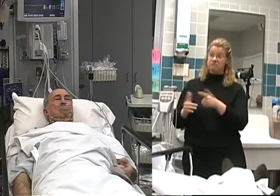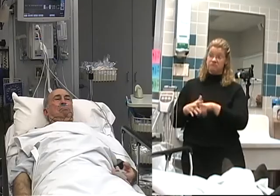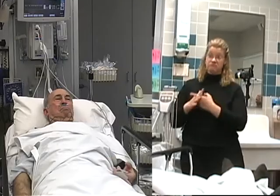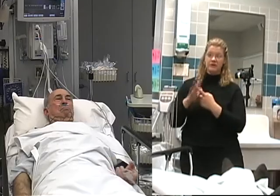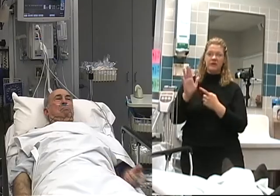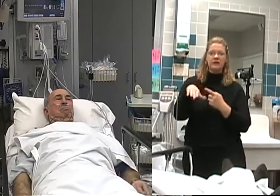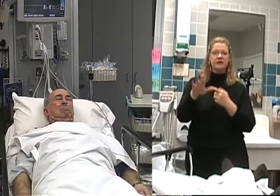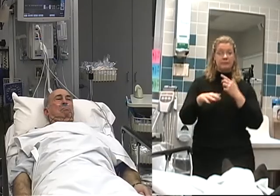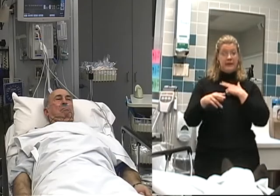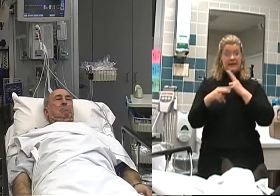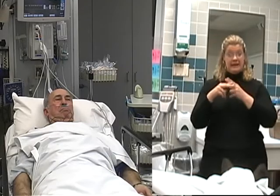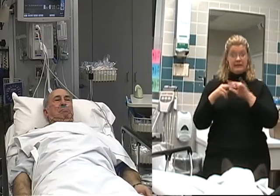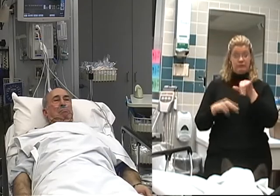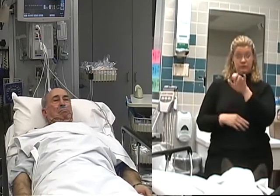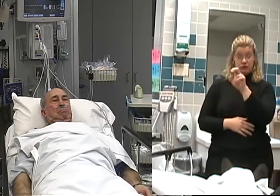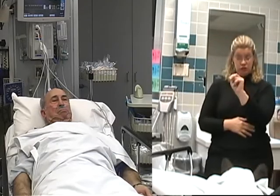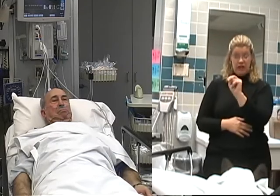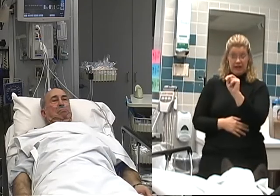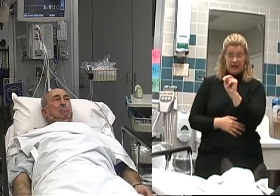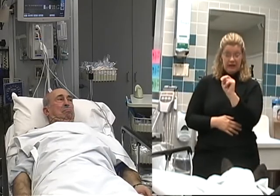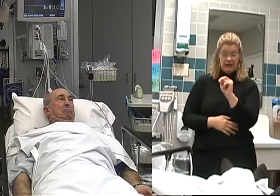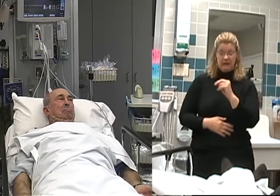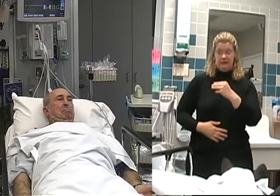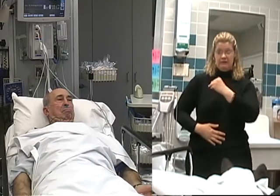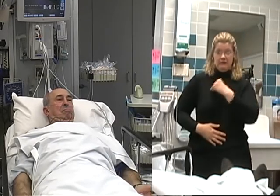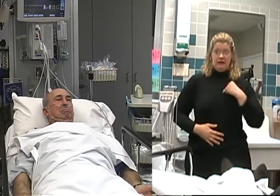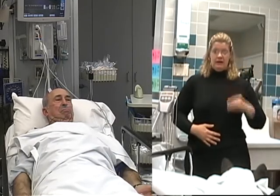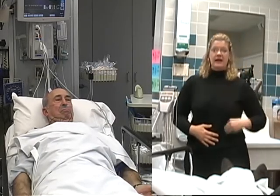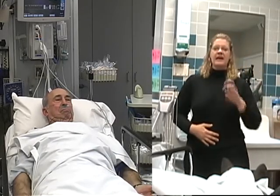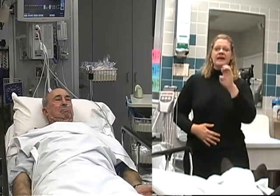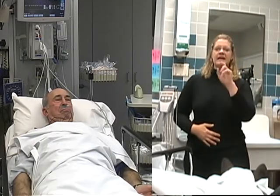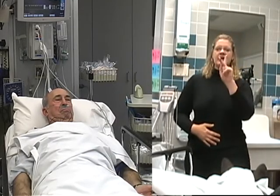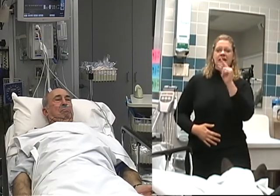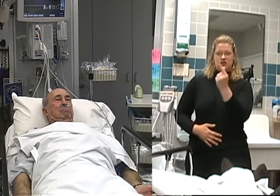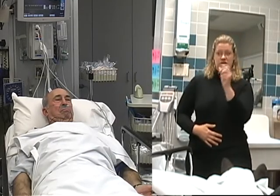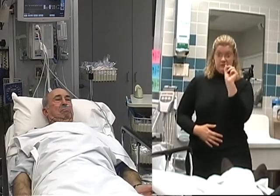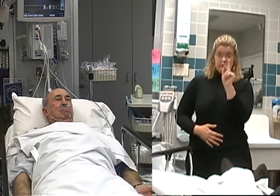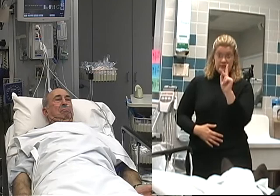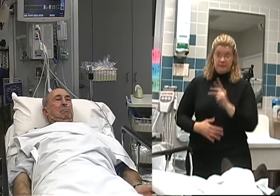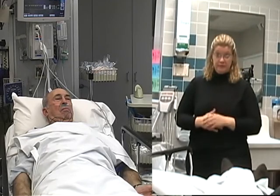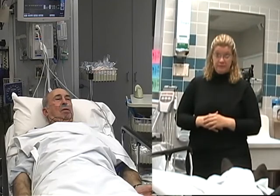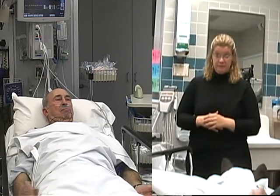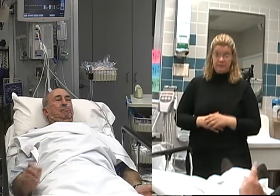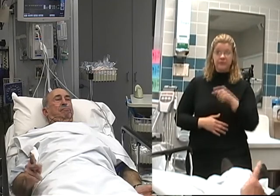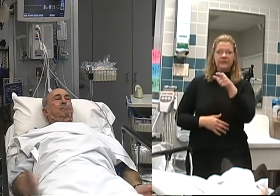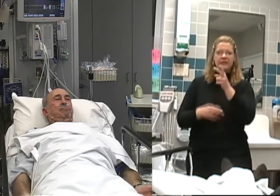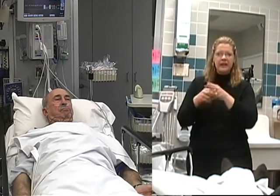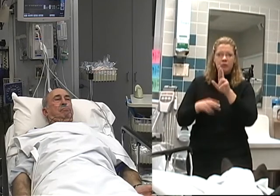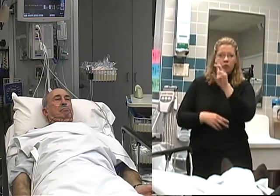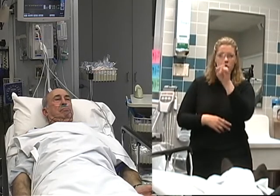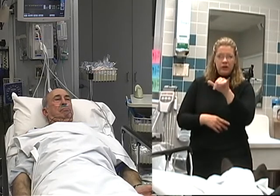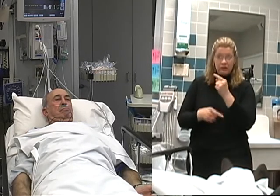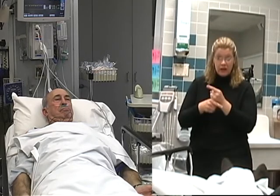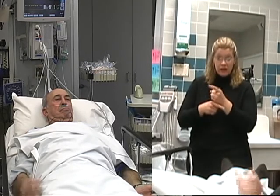Tech: I'm Jen. I'm gonna get an EKG from ya. And you're Rudy? I: Yes. Rudy. Rudy, yes.